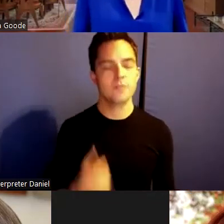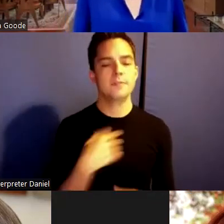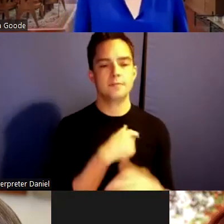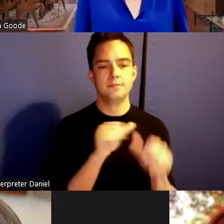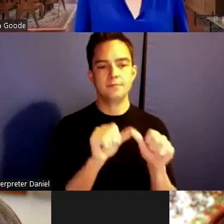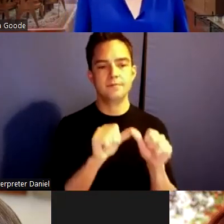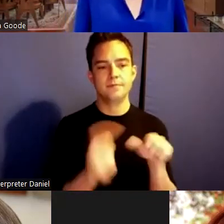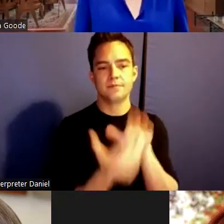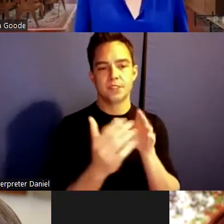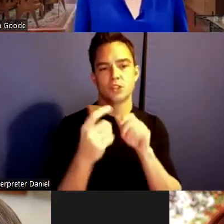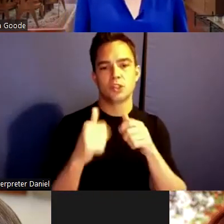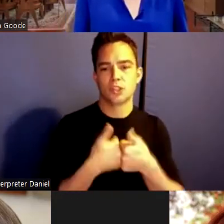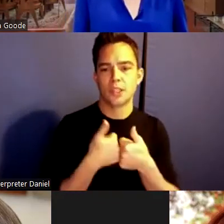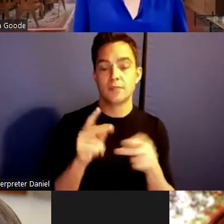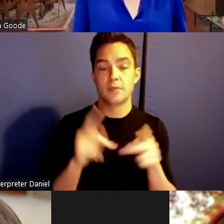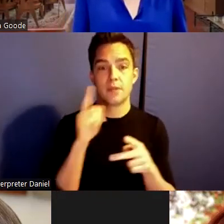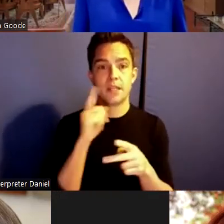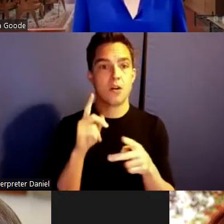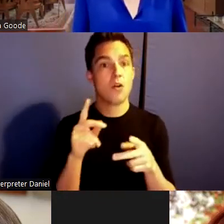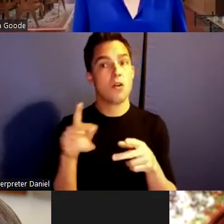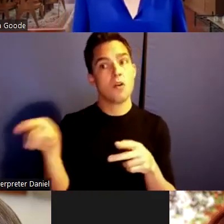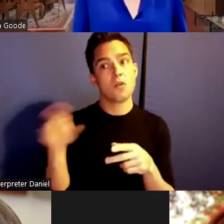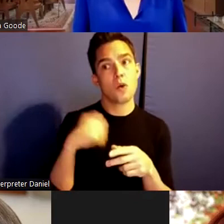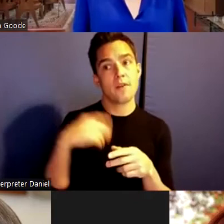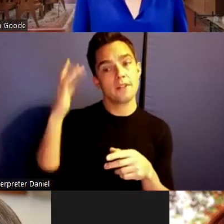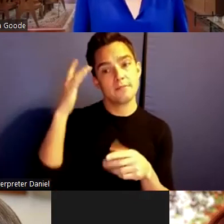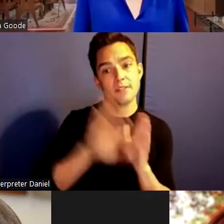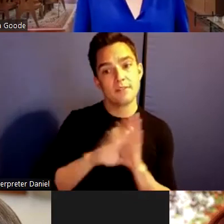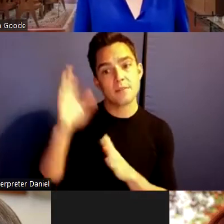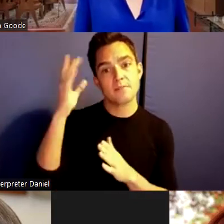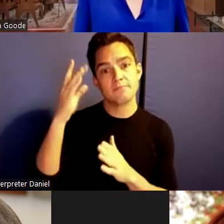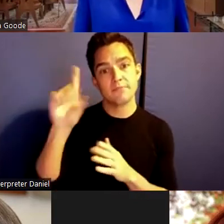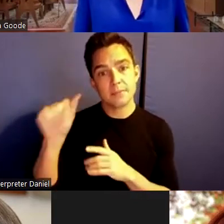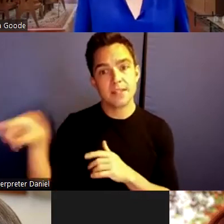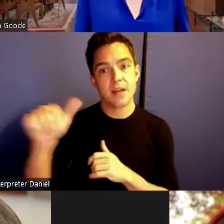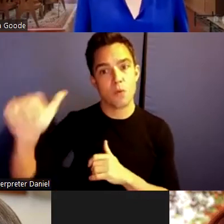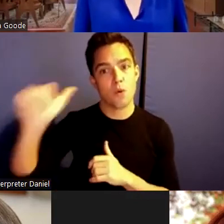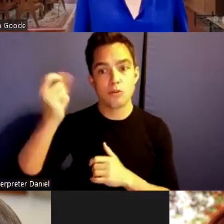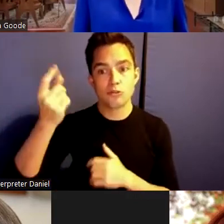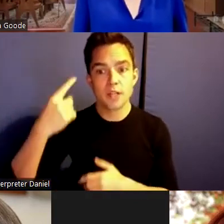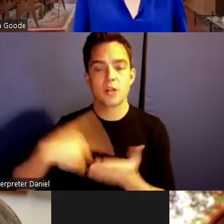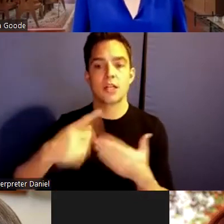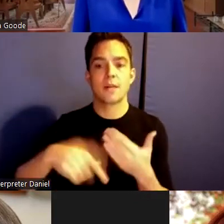challenge that people think people with intellectual and developmental disabilities are not going to understand talking about death or dealing with it.